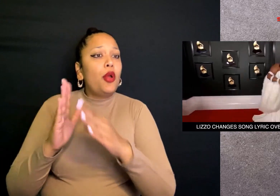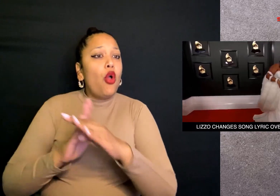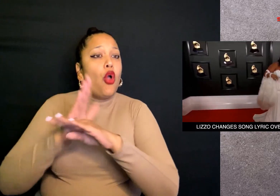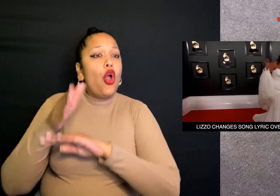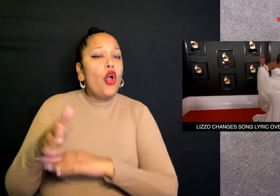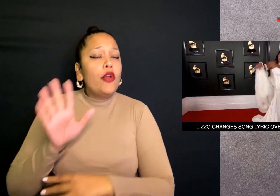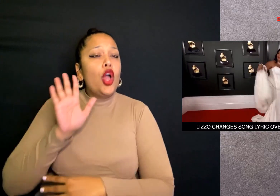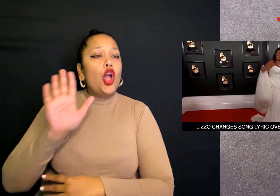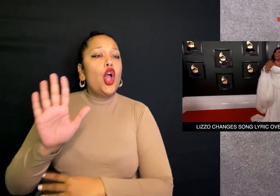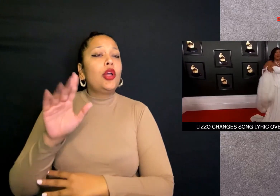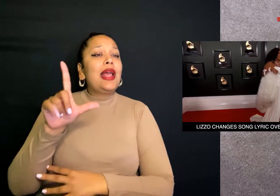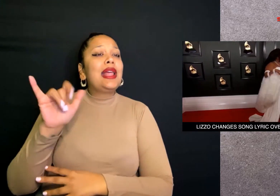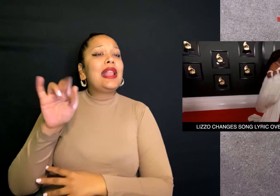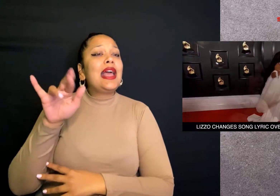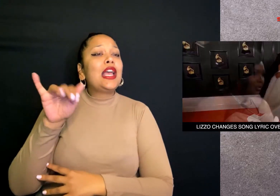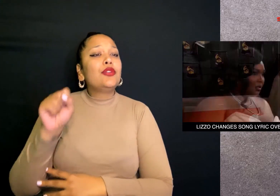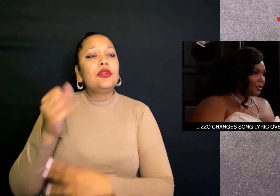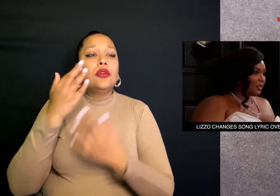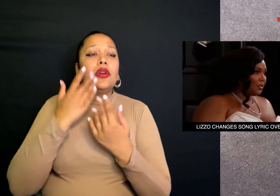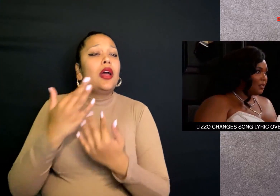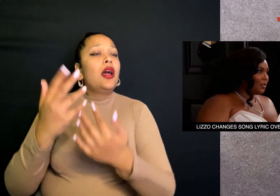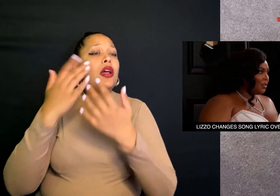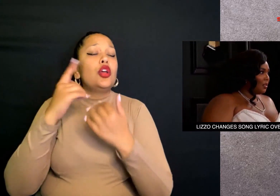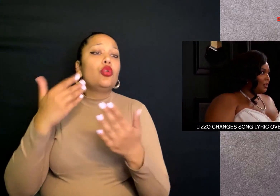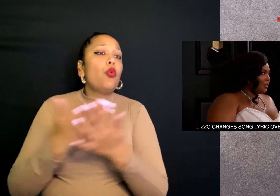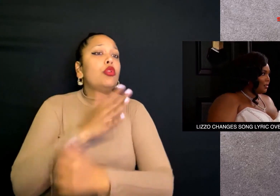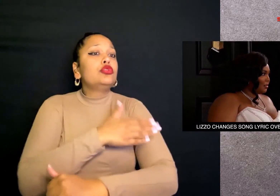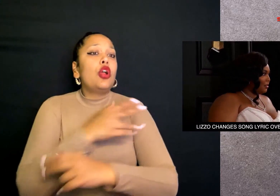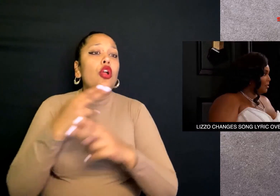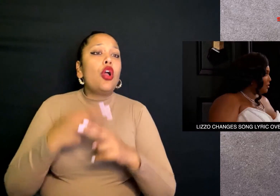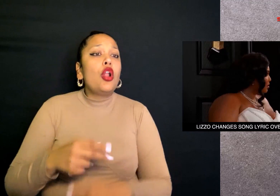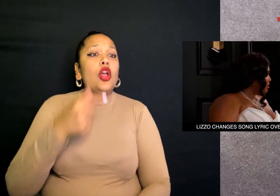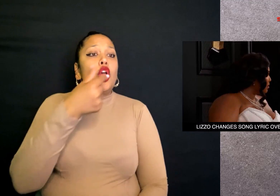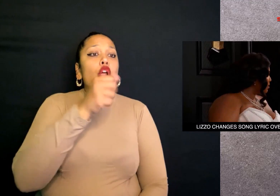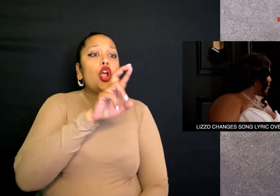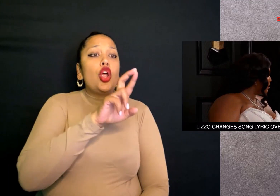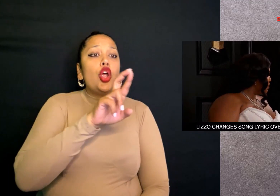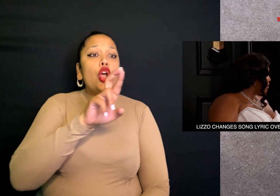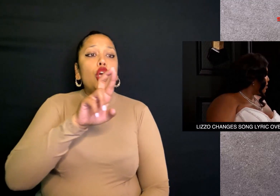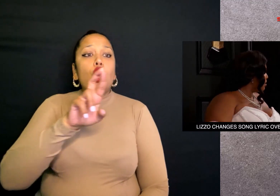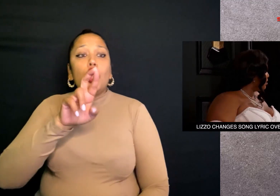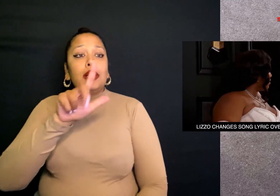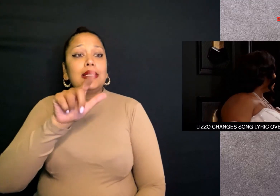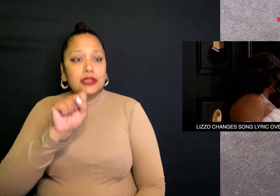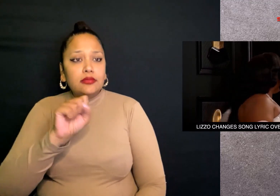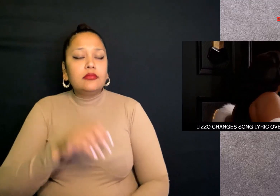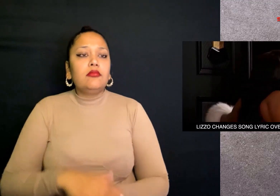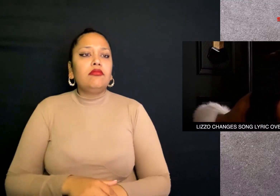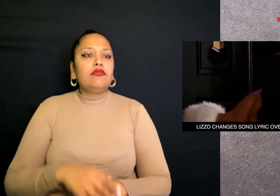singer Lizzo received so much backlash from the disability community over the lyrics in